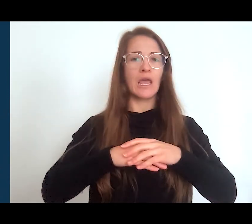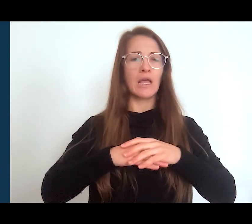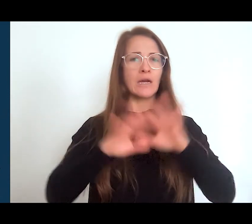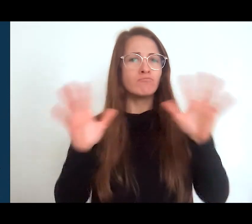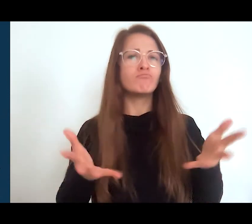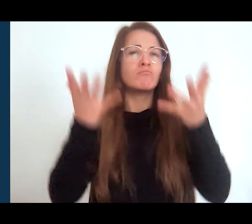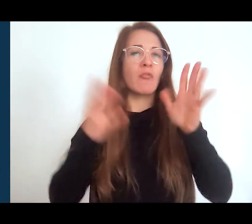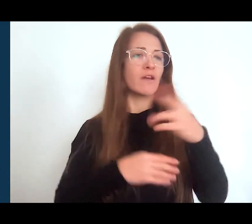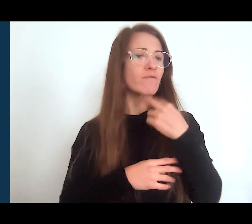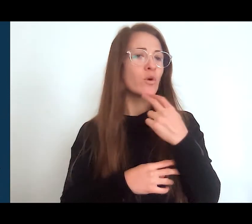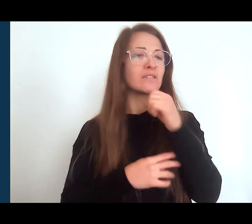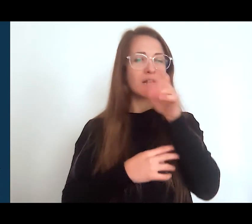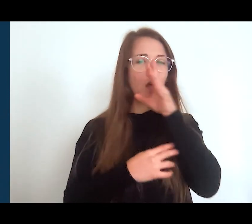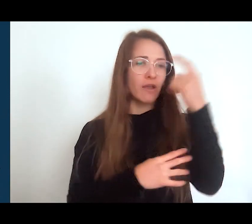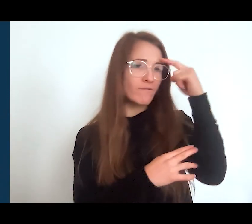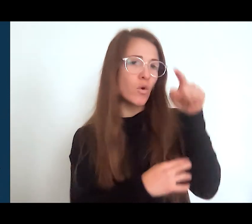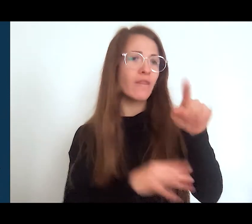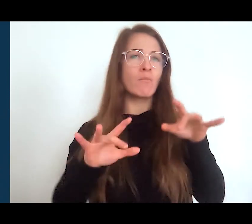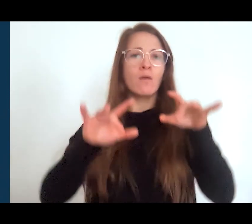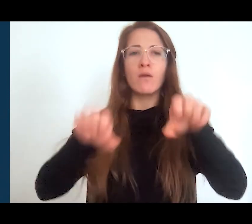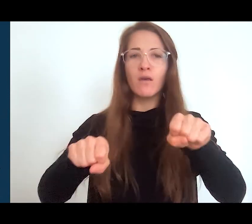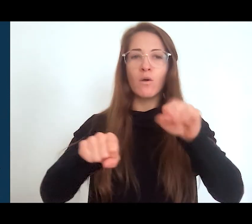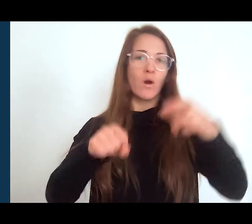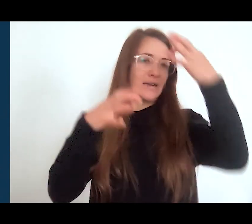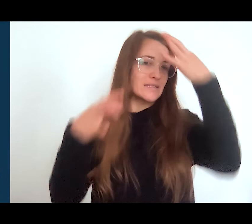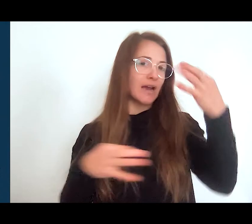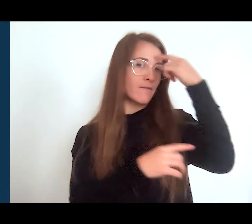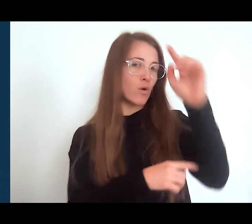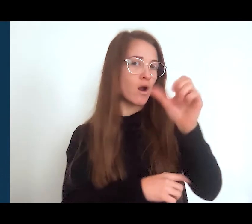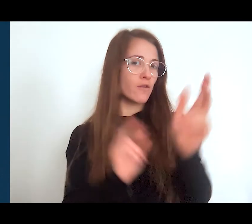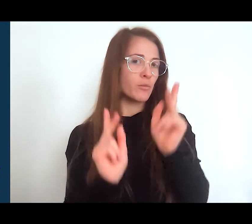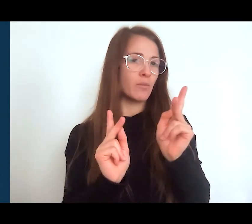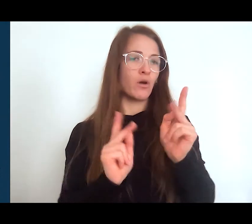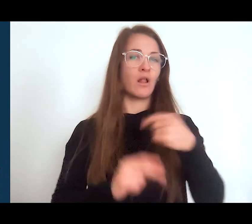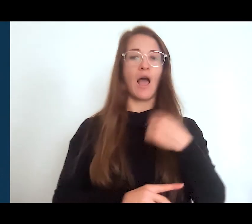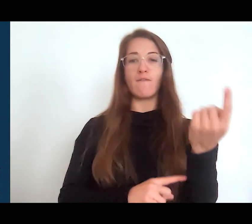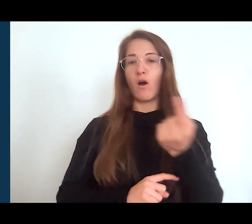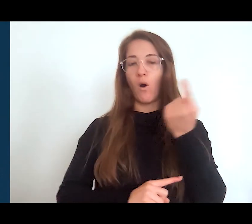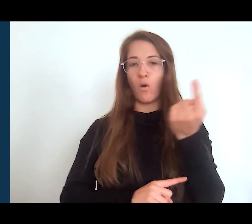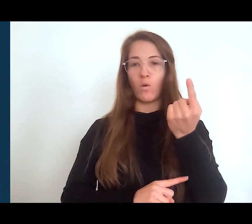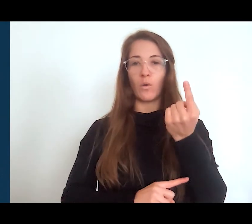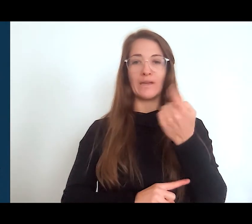ACTUALLY LISTENING TO THEM AND ENHANCING THEIR VOICE AND NOT TALKING FOR THEM OR MAKING THE DECISIONS FOR THE INDIVIDUALS.